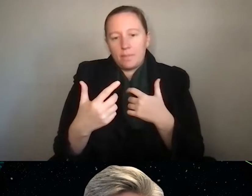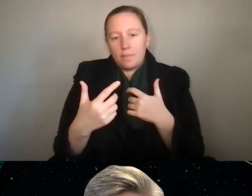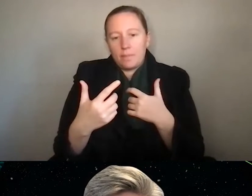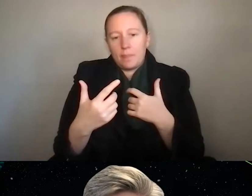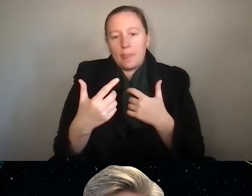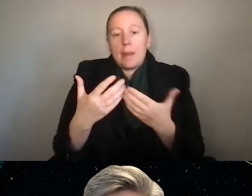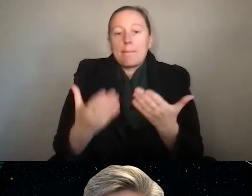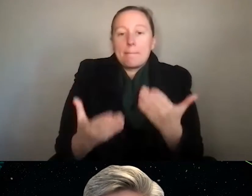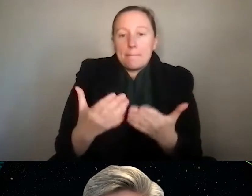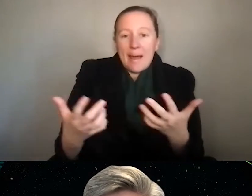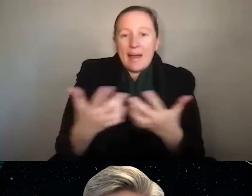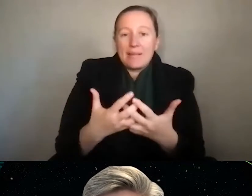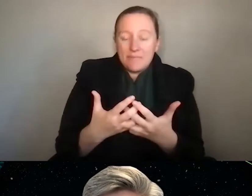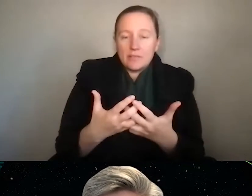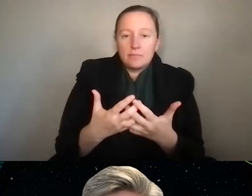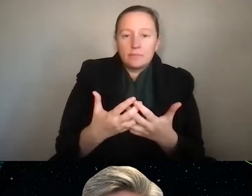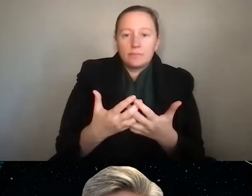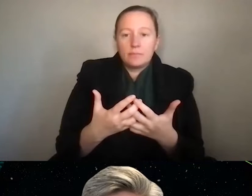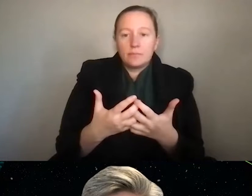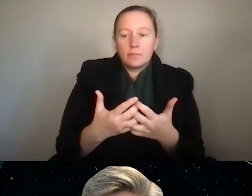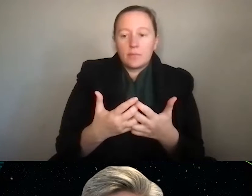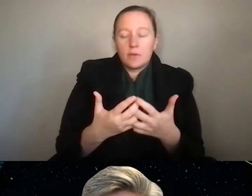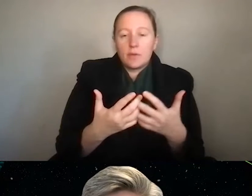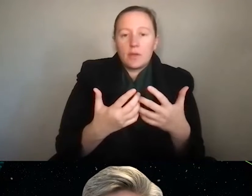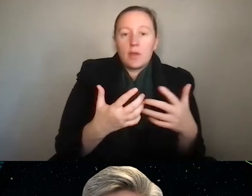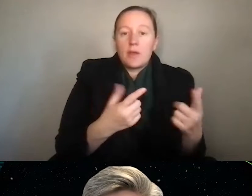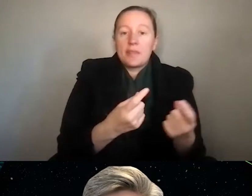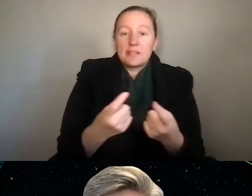You may say, well, according to the solicitation, this is well the idea that I have.